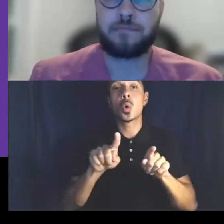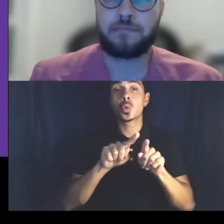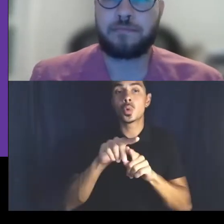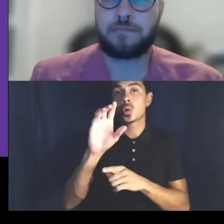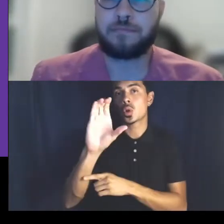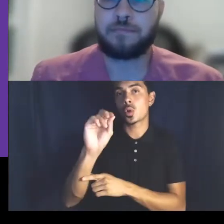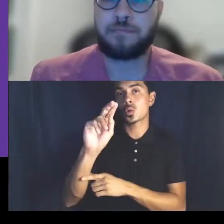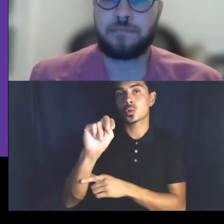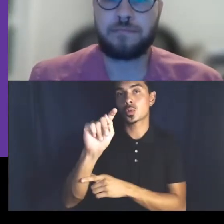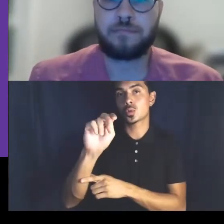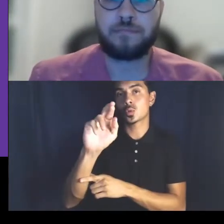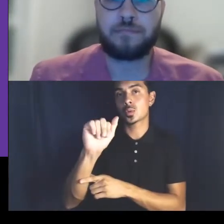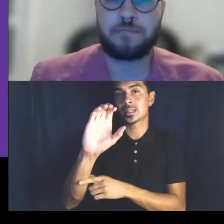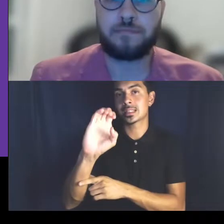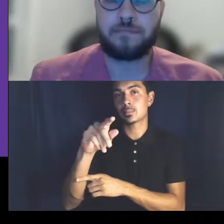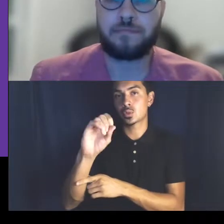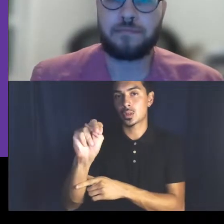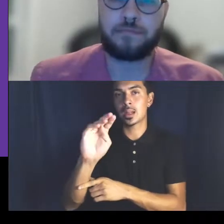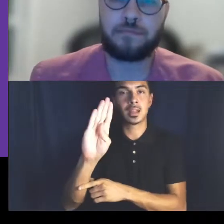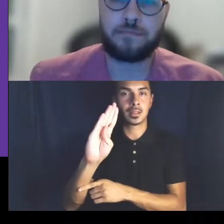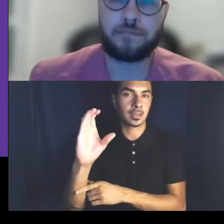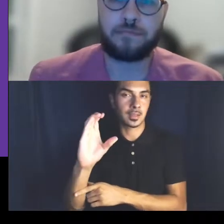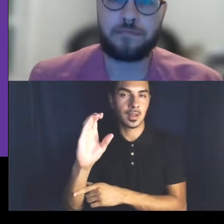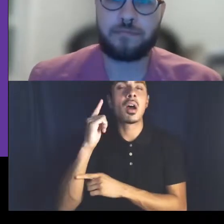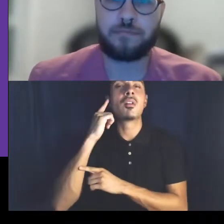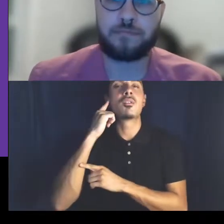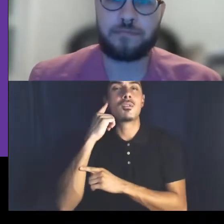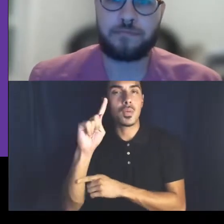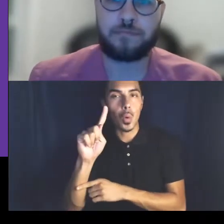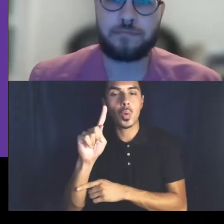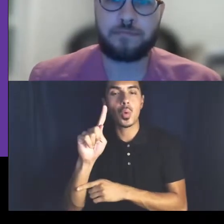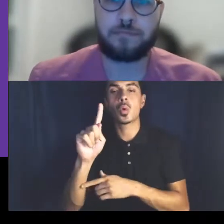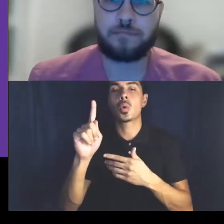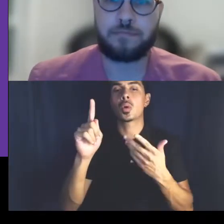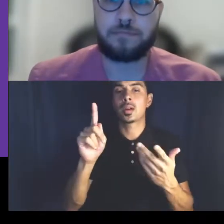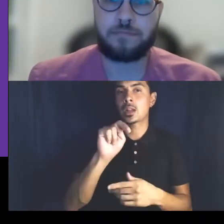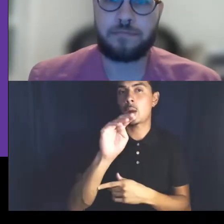for trans and nonbinary people, some options that we have,